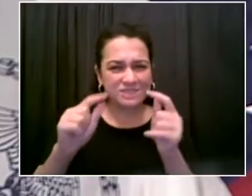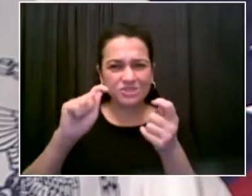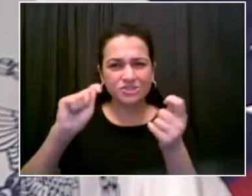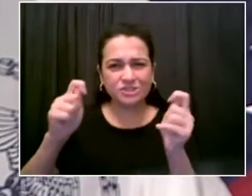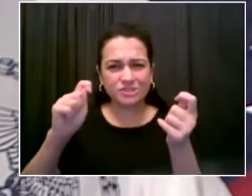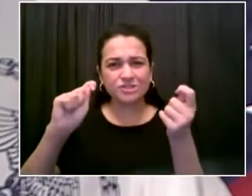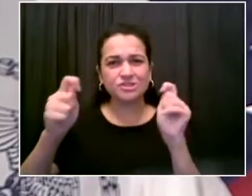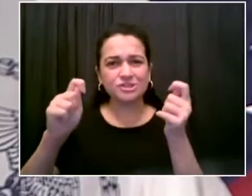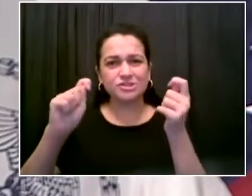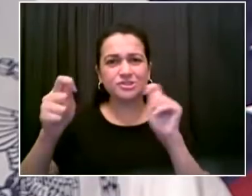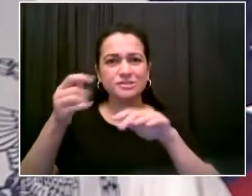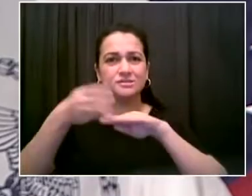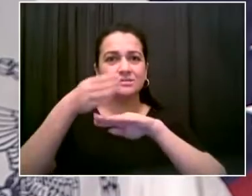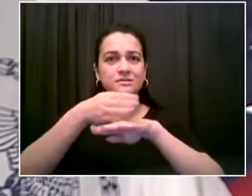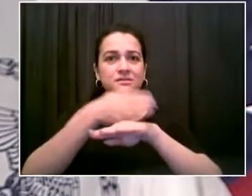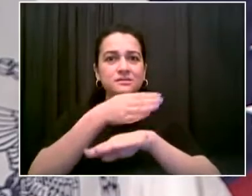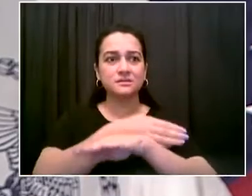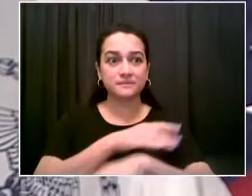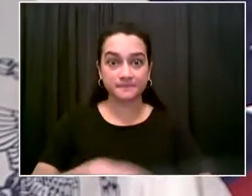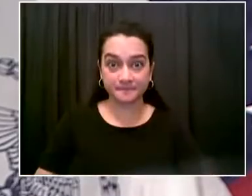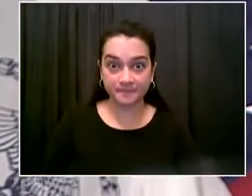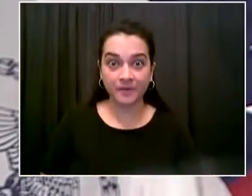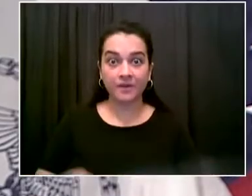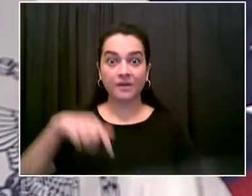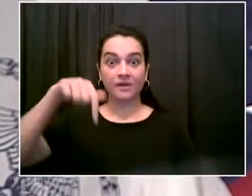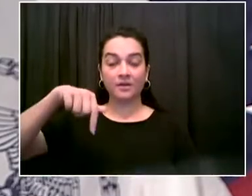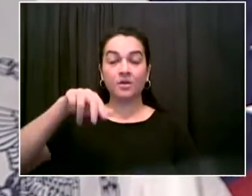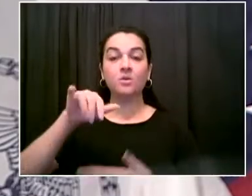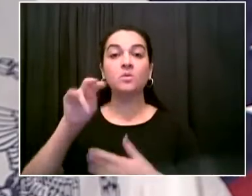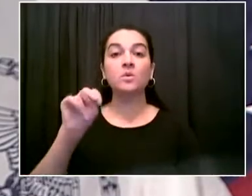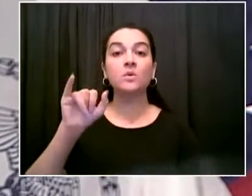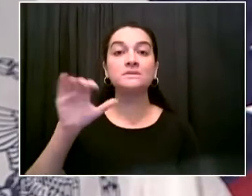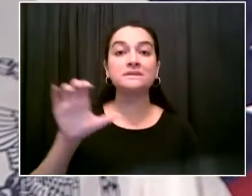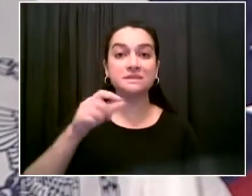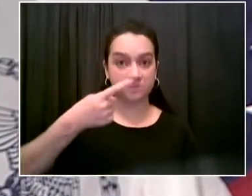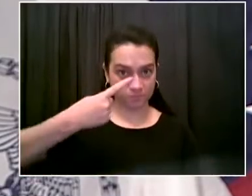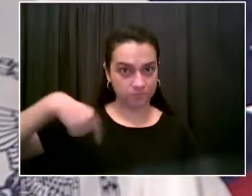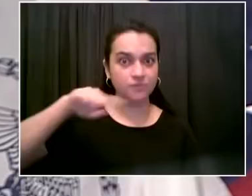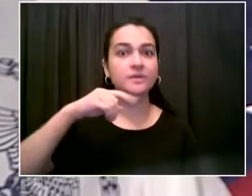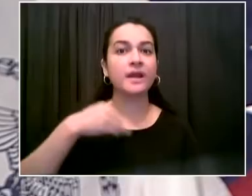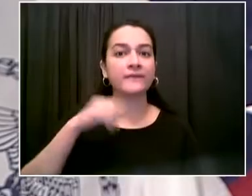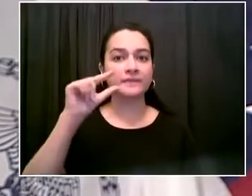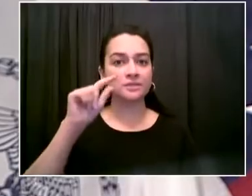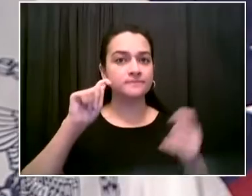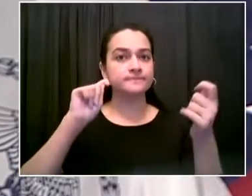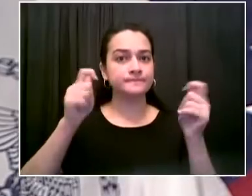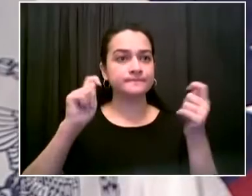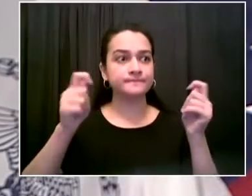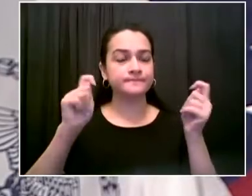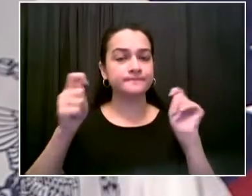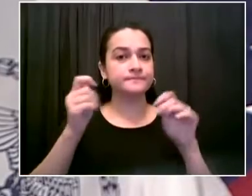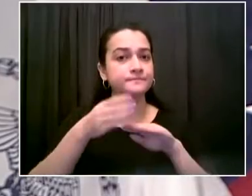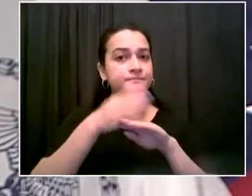HOLDING POLICE ACCOUNTABLE, ENSURING WE HAVE A STRONG CIVILIAN